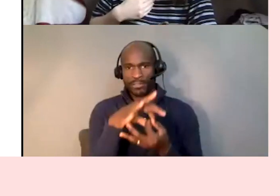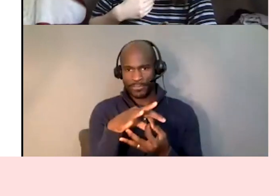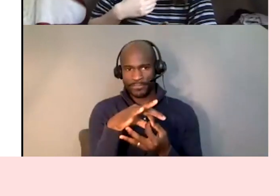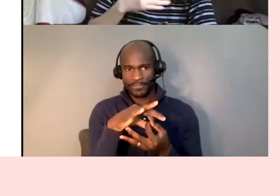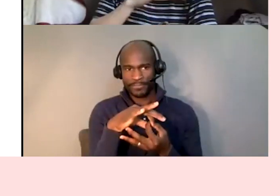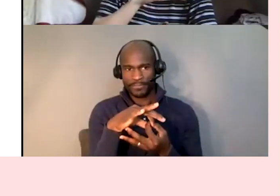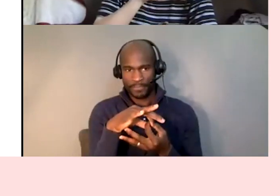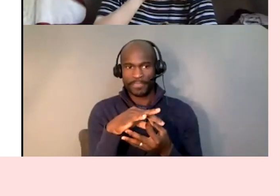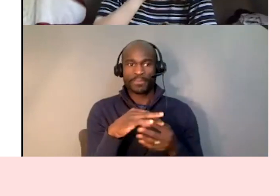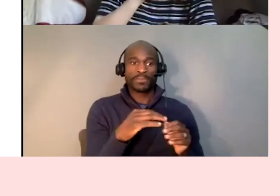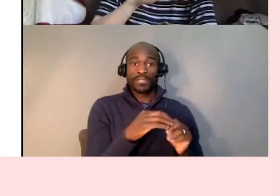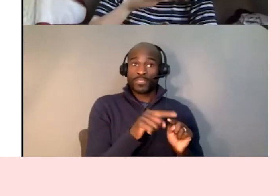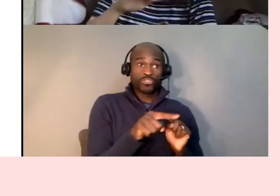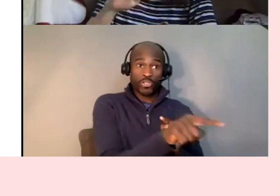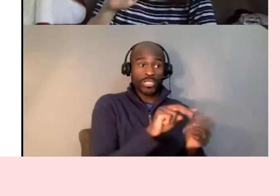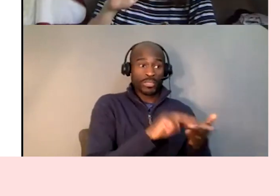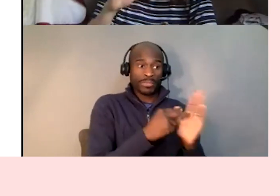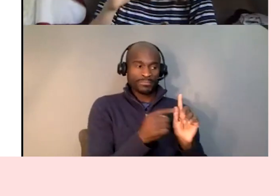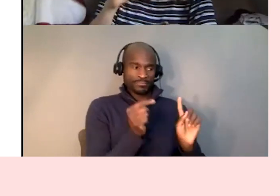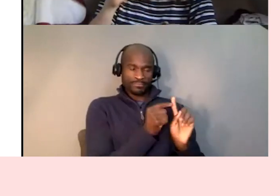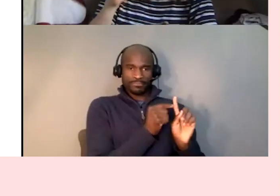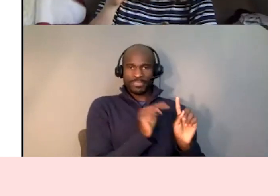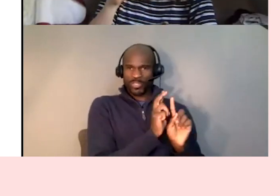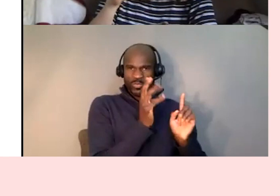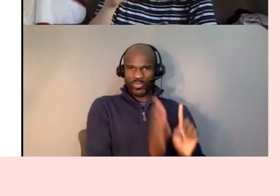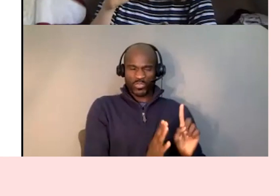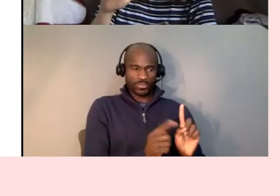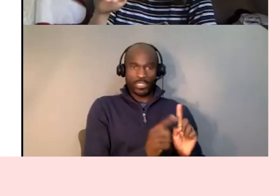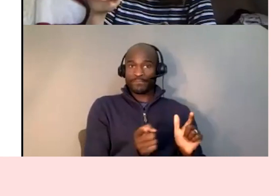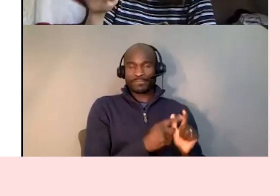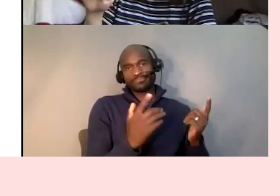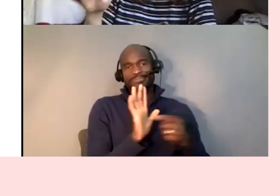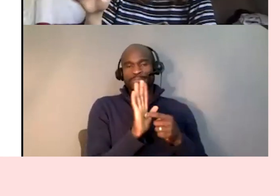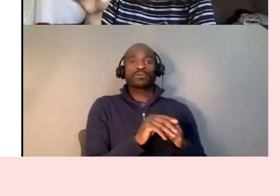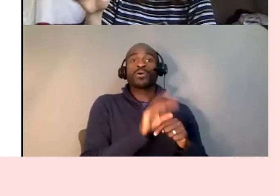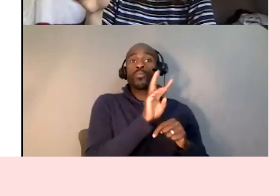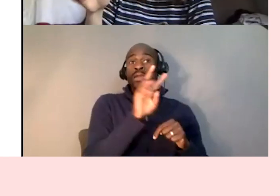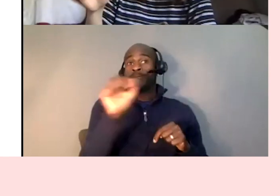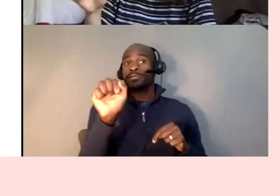so that includes like logging into a website, how you get to the part of it that you need to get to,